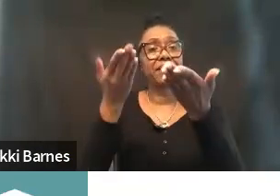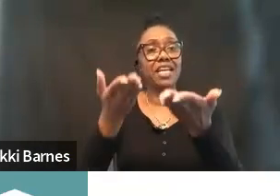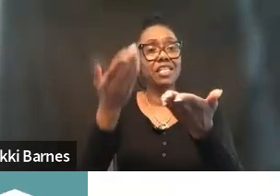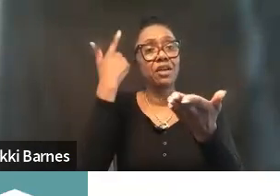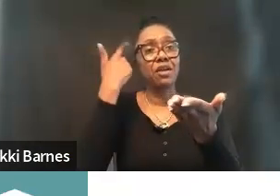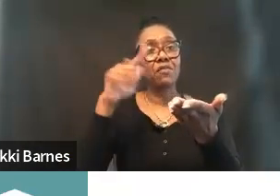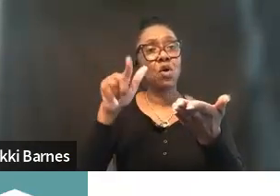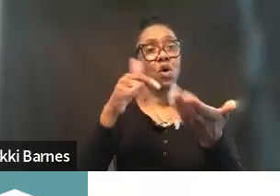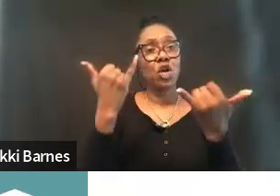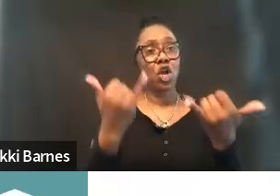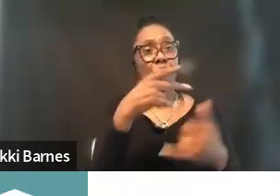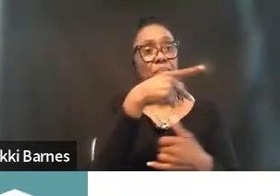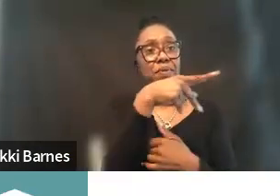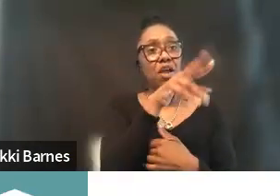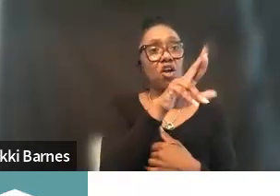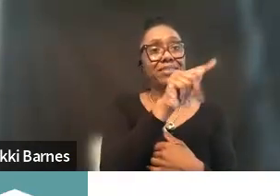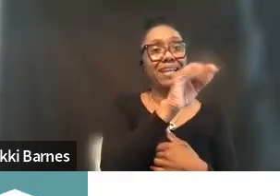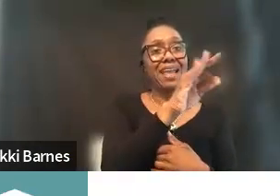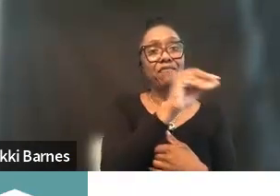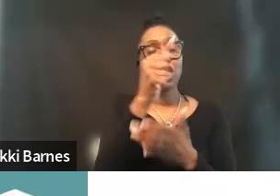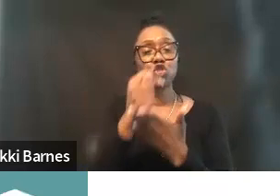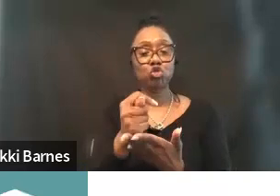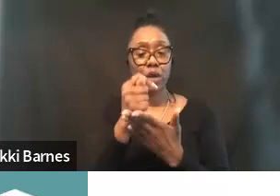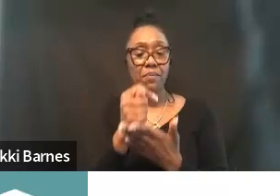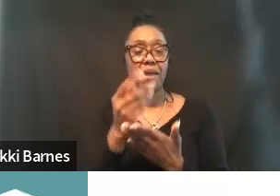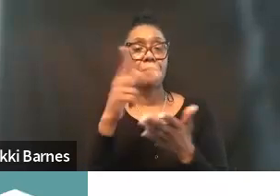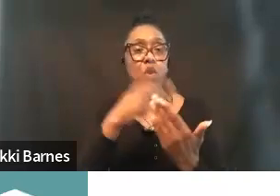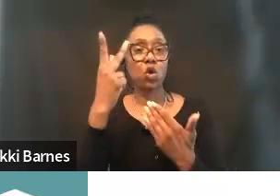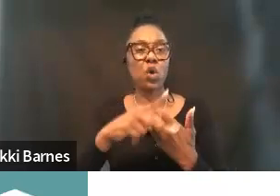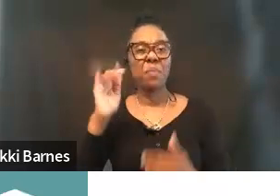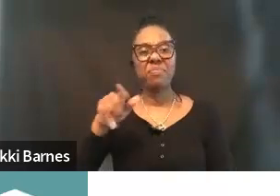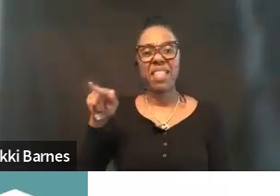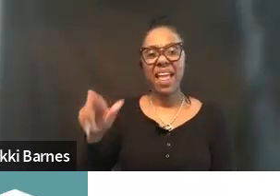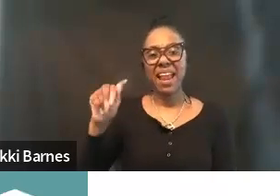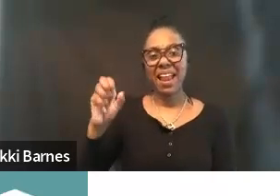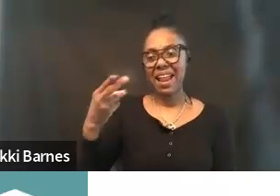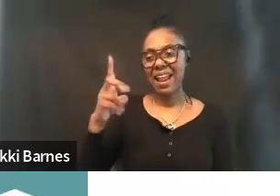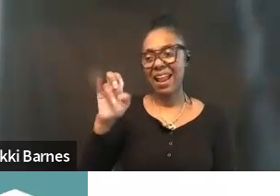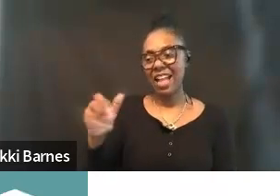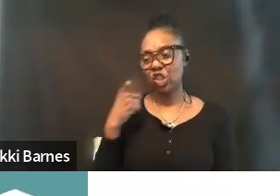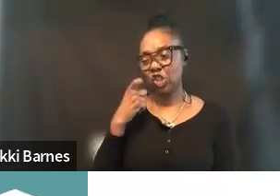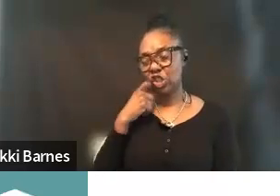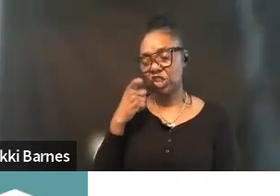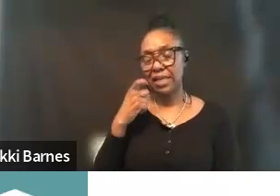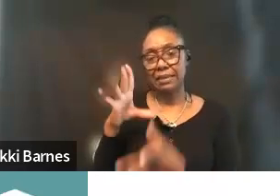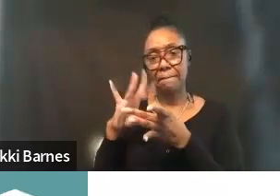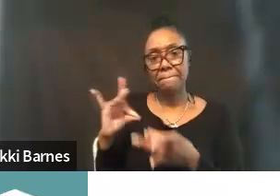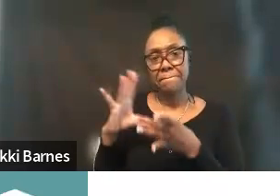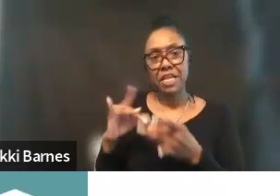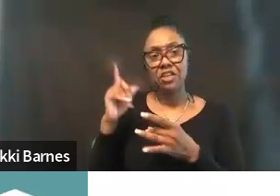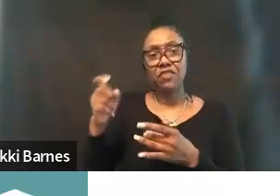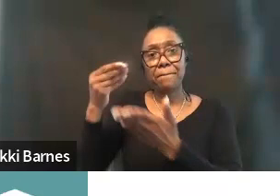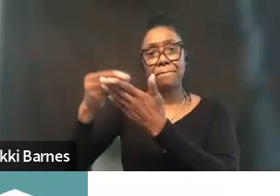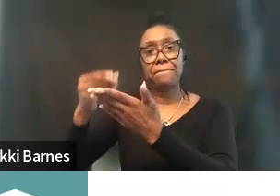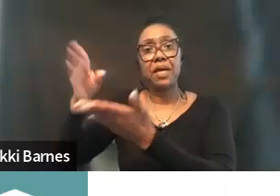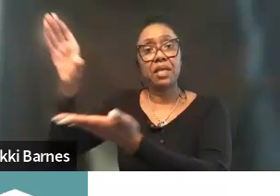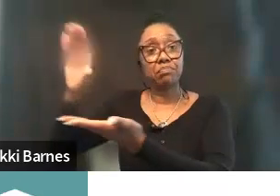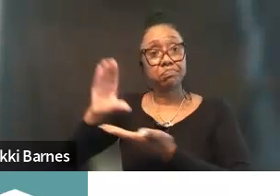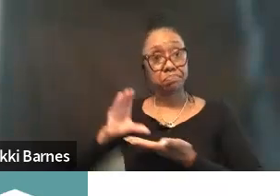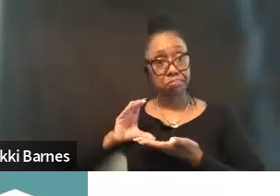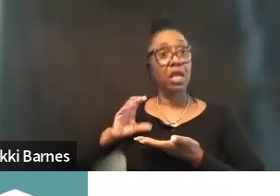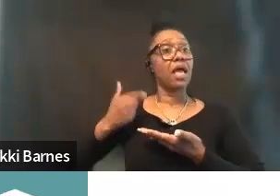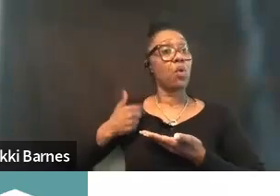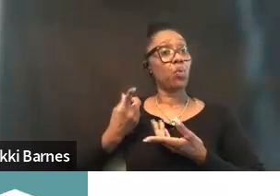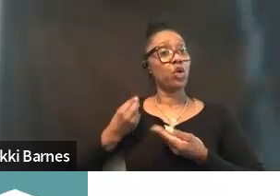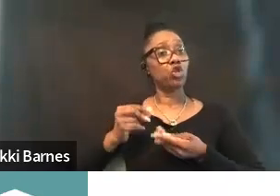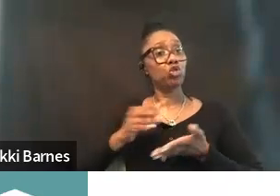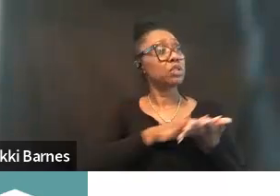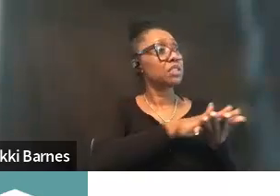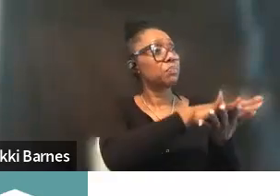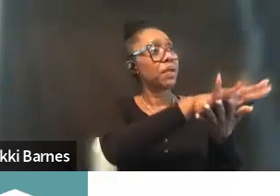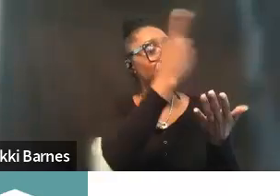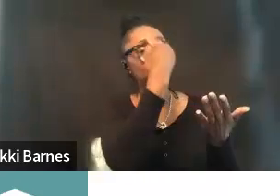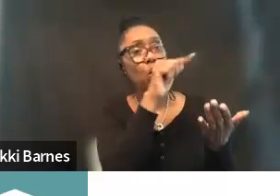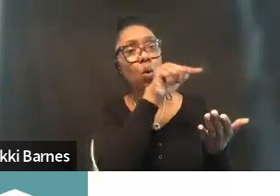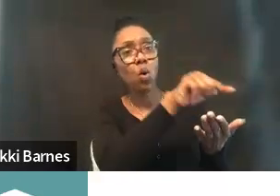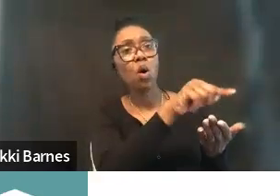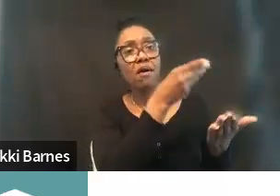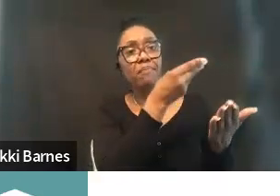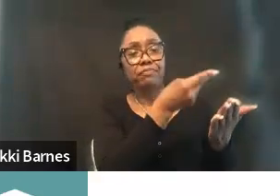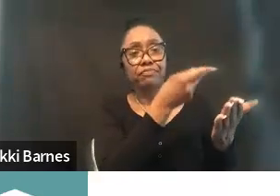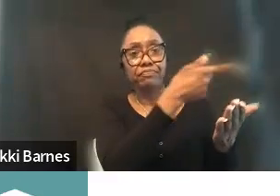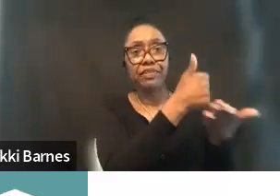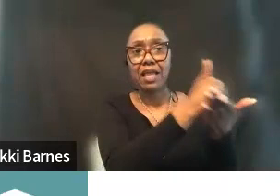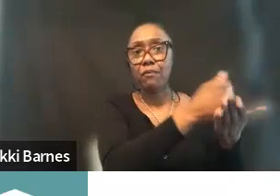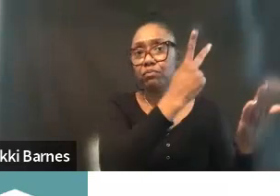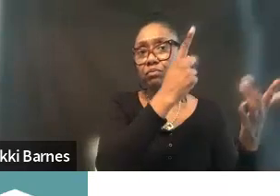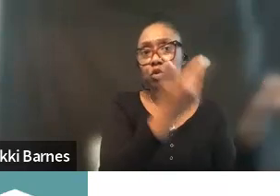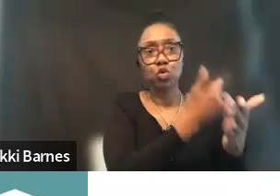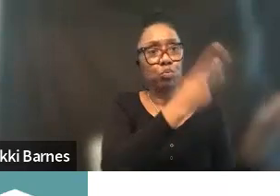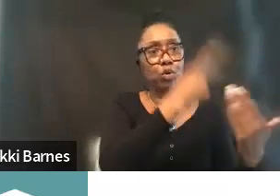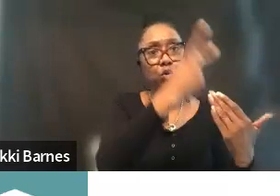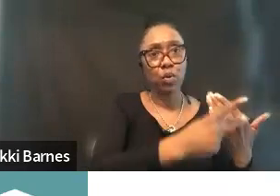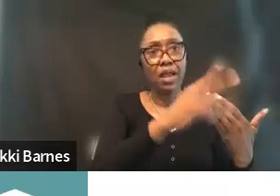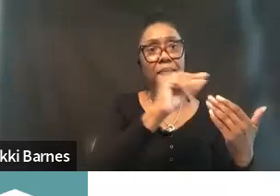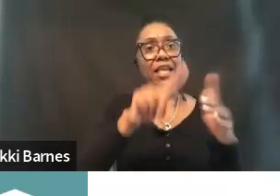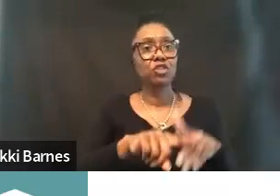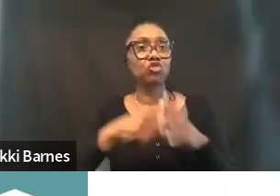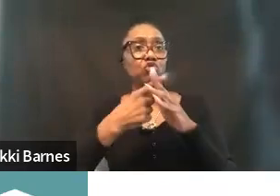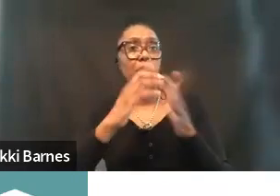Kind of expanding what we what we were able to do to other, PRTFs and programs, exploring brand funding for startup for any specialty programs and then partnering with the Department of Education.